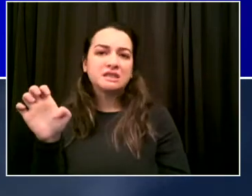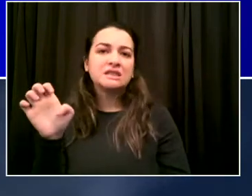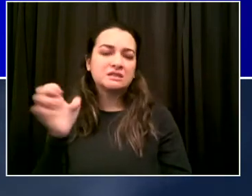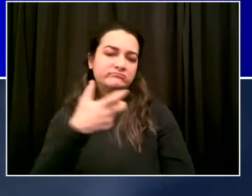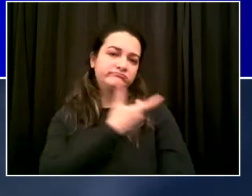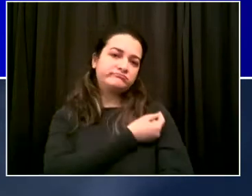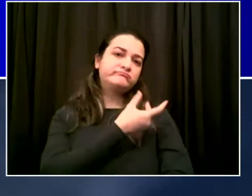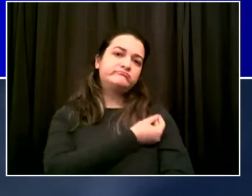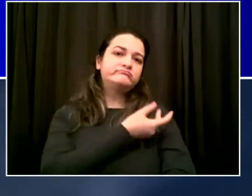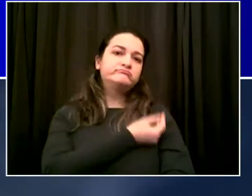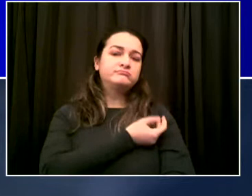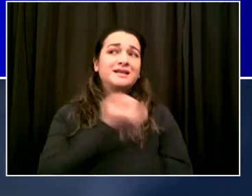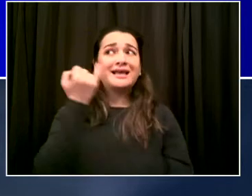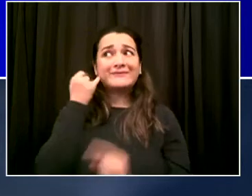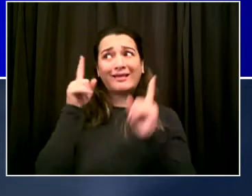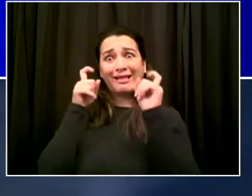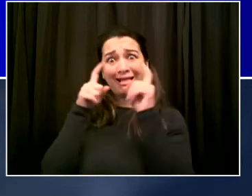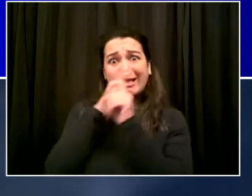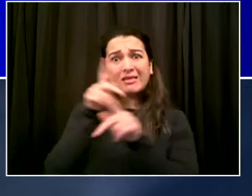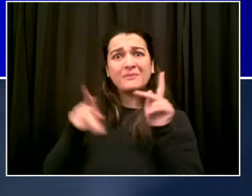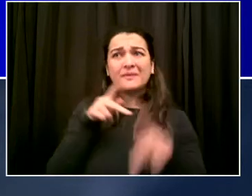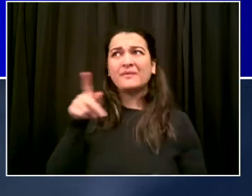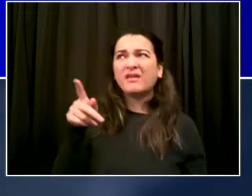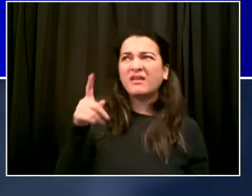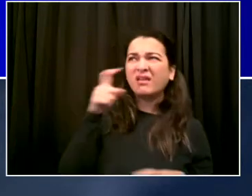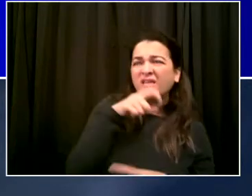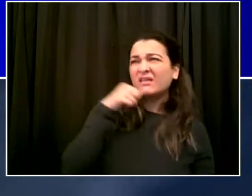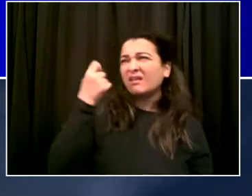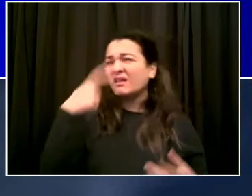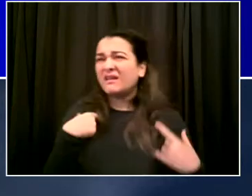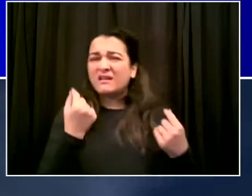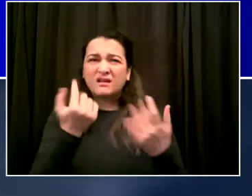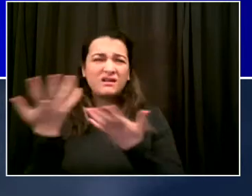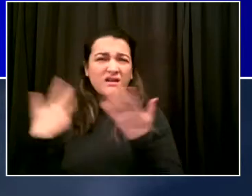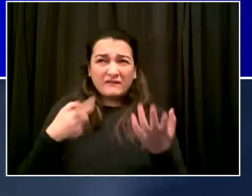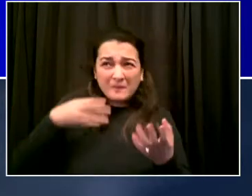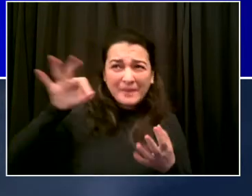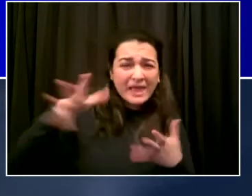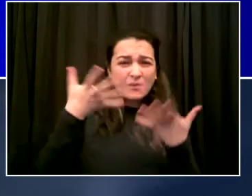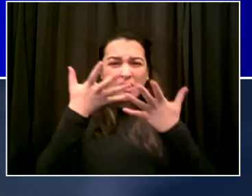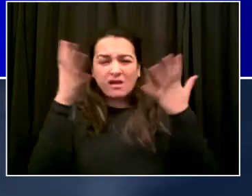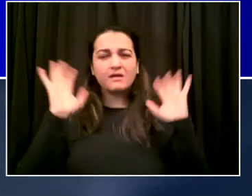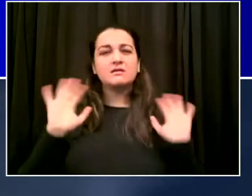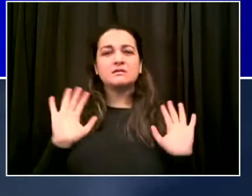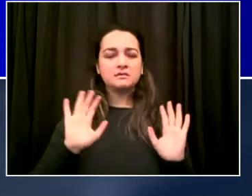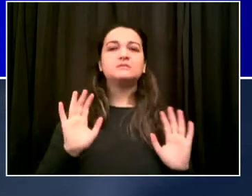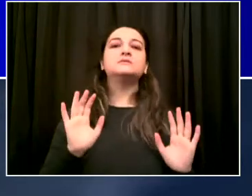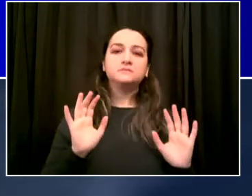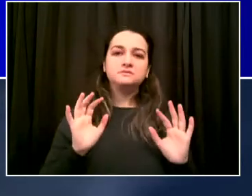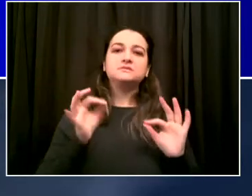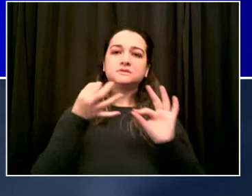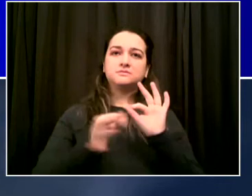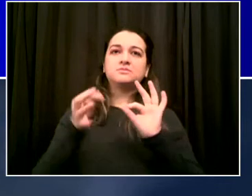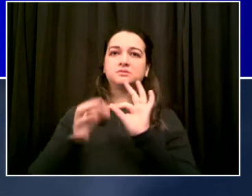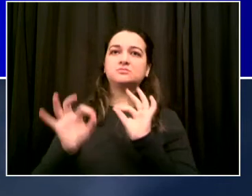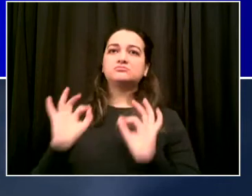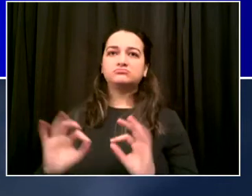THE RIGHT TO VACCINATE. . WE NEED THE FREEDOM TO VACCINATE. A WHOLE VARIETY PEOPLE IN THE SAME SITE FOR